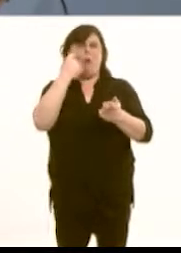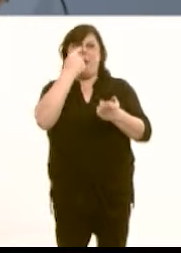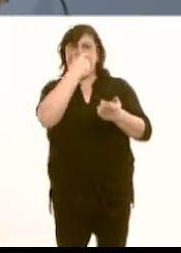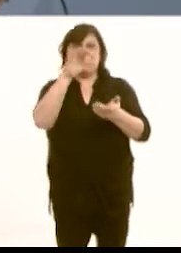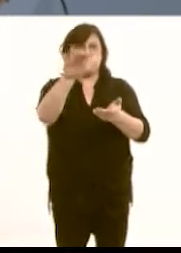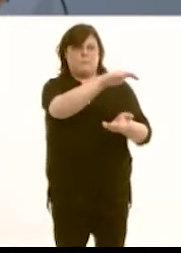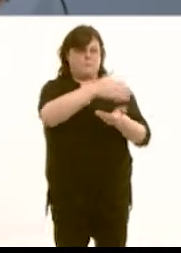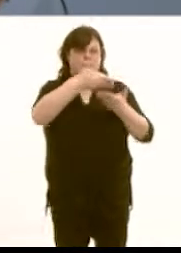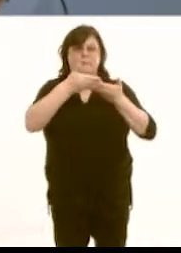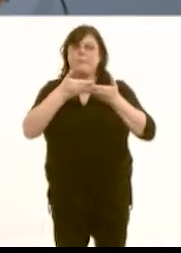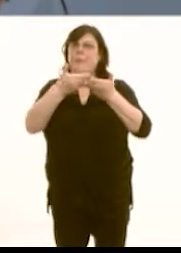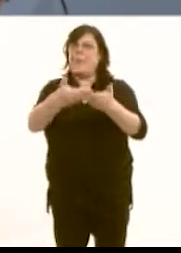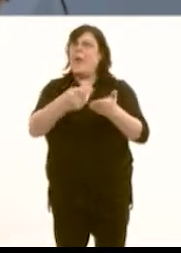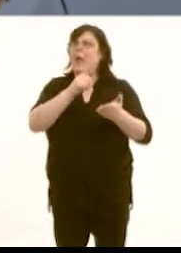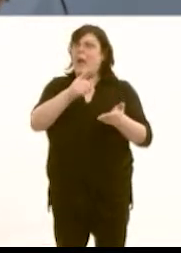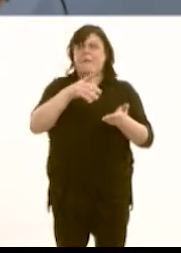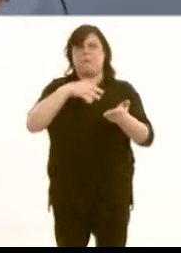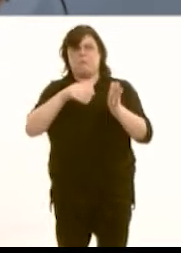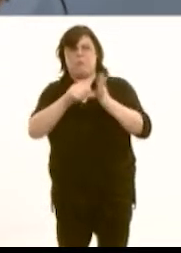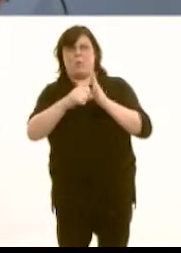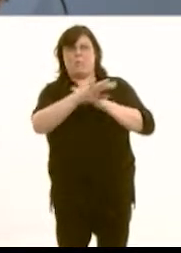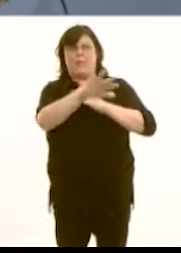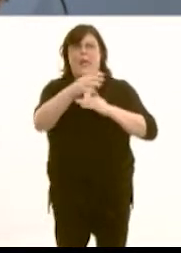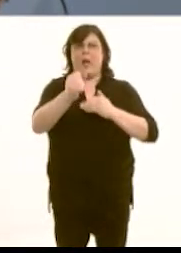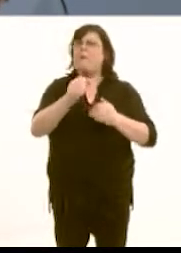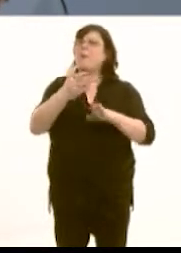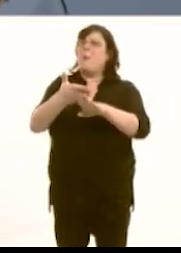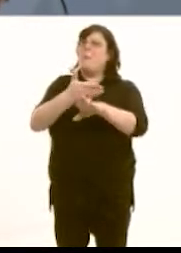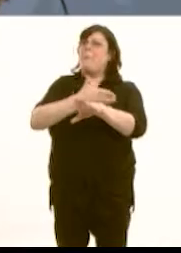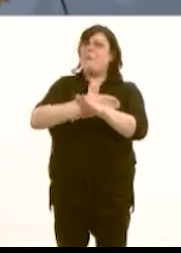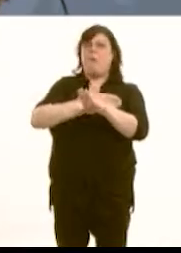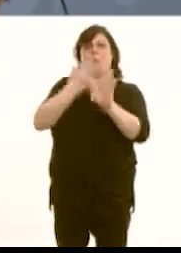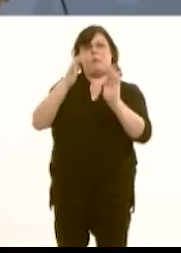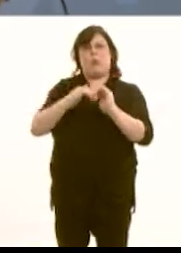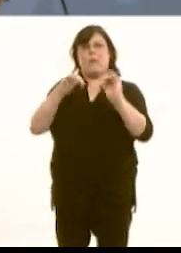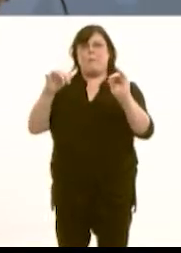Will you now, in the twilight hours of your Government in this Assembly term, commission